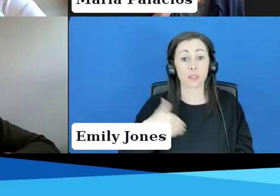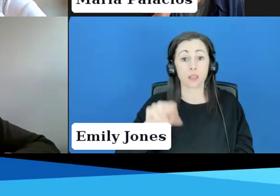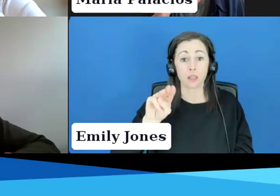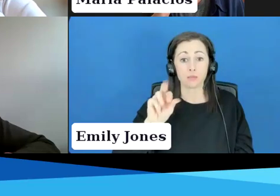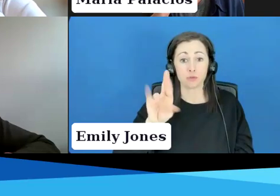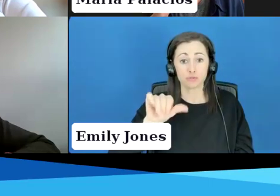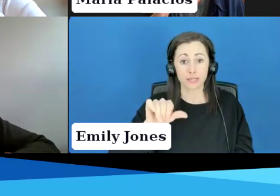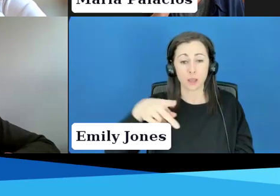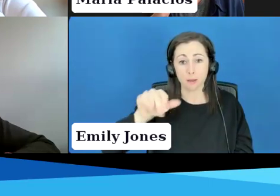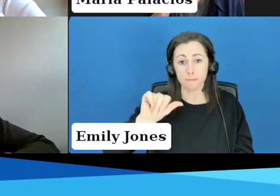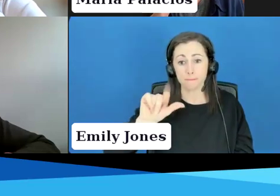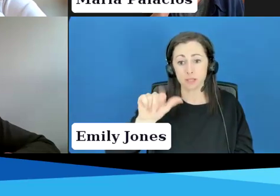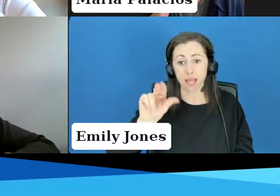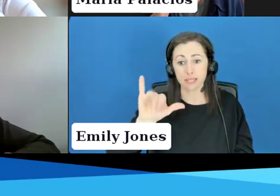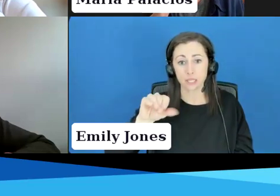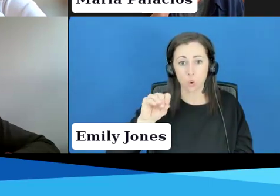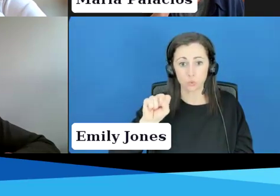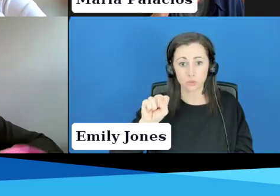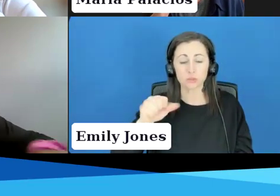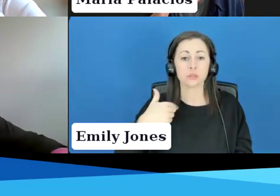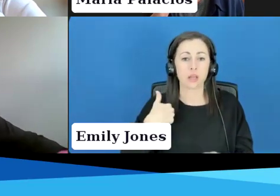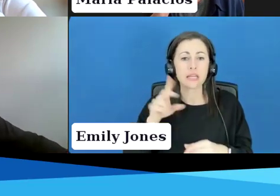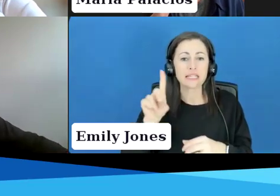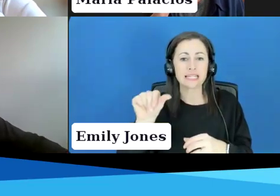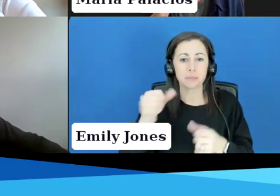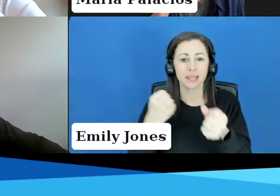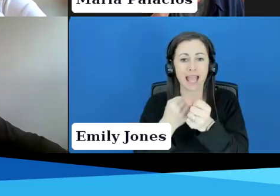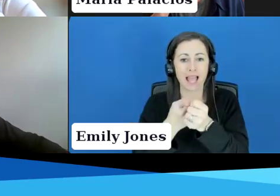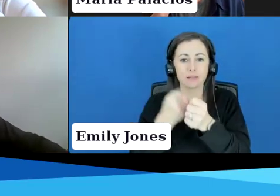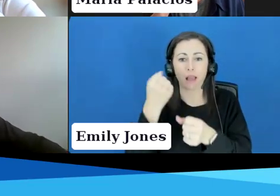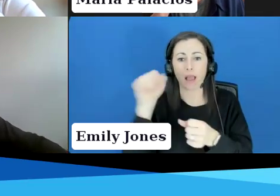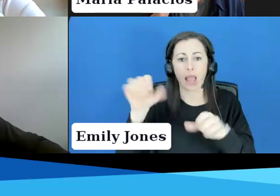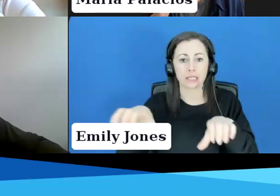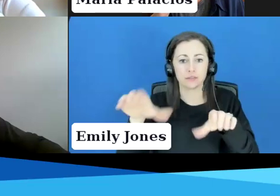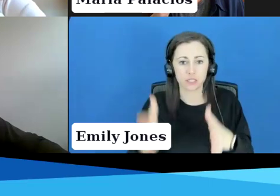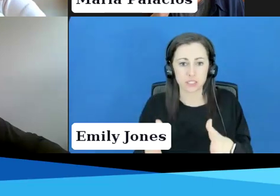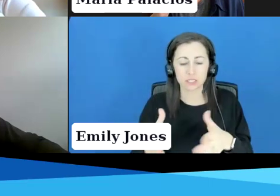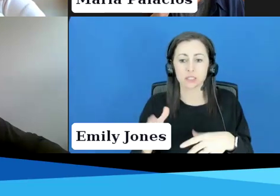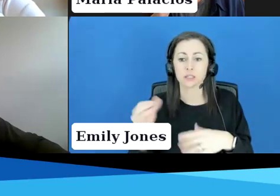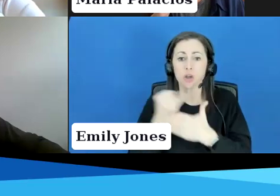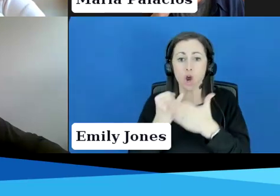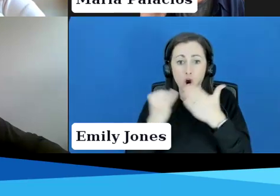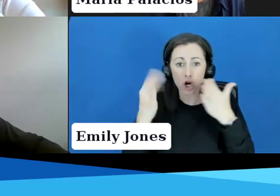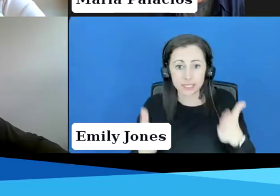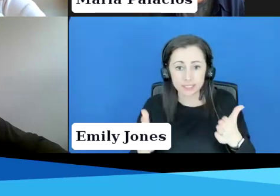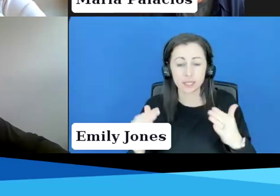I'm a disability activist, artist, mother, and a peer researcher with the Lurie Institute.